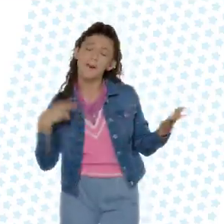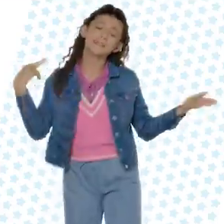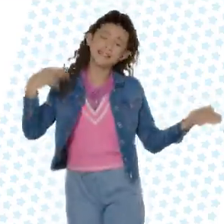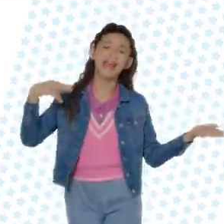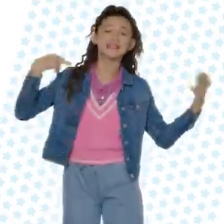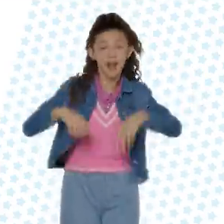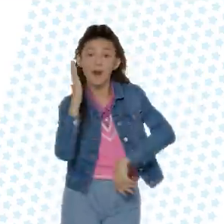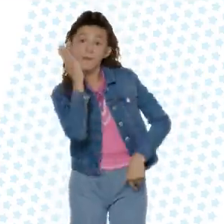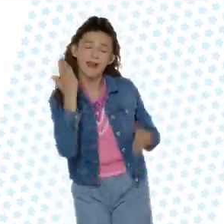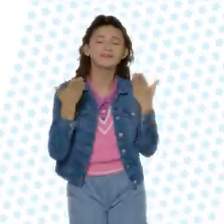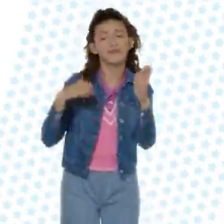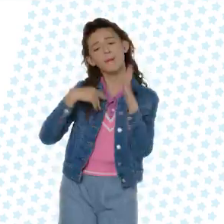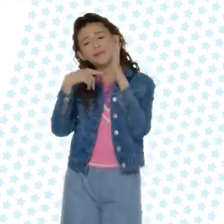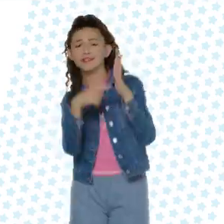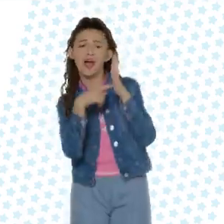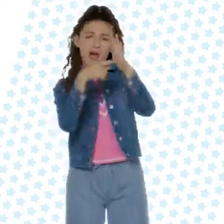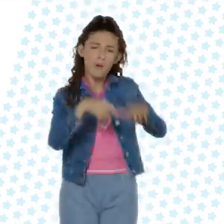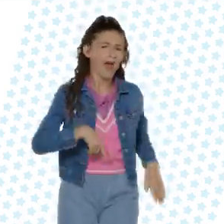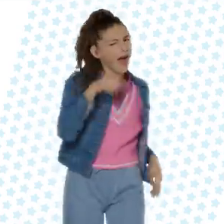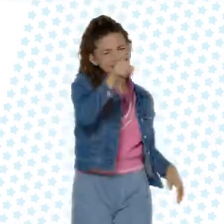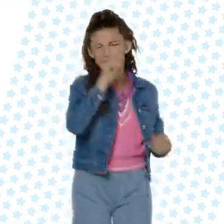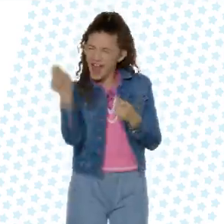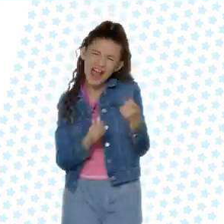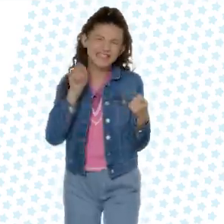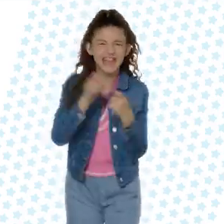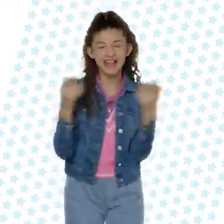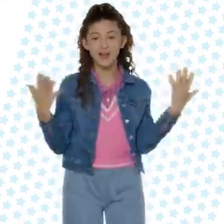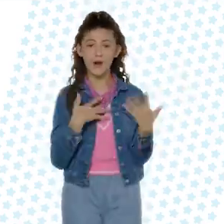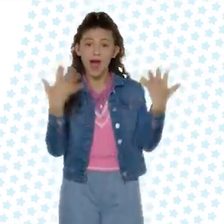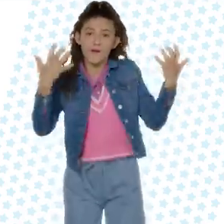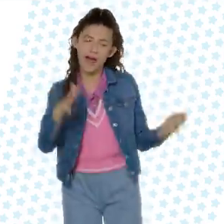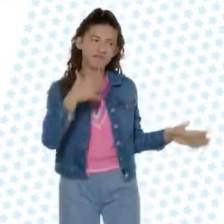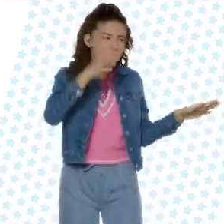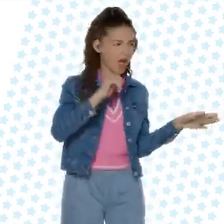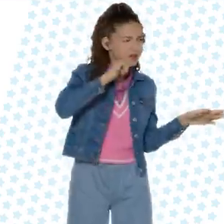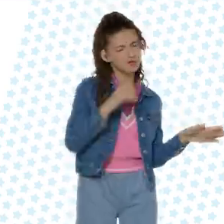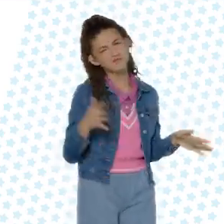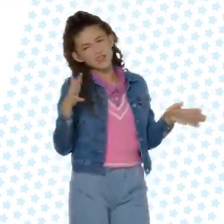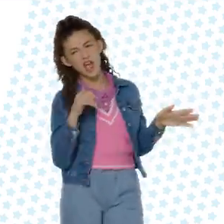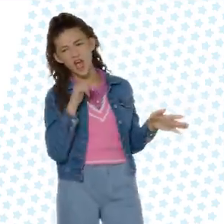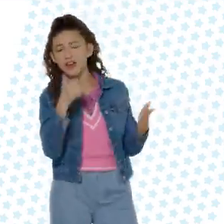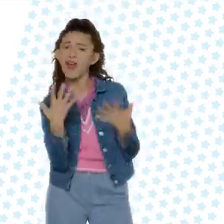You got me dancing on my bed, so let me show it You are exactly what I want Kinda cool and kinda not